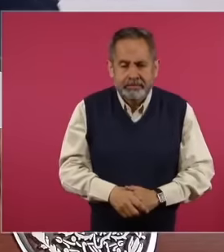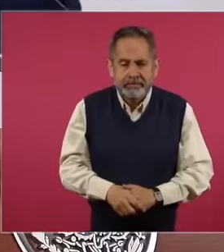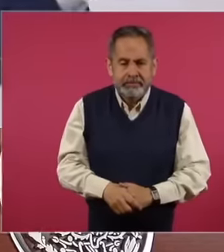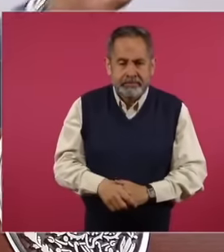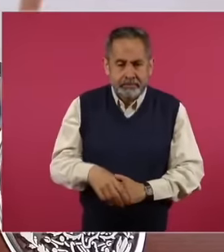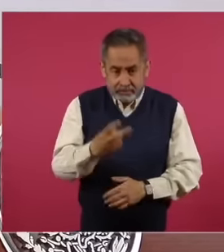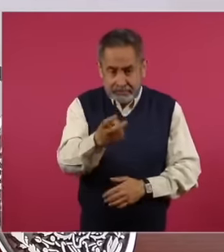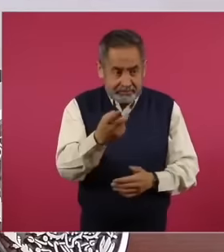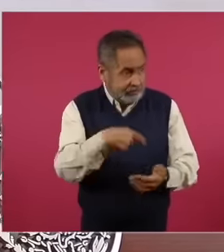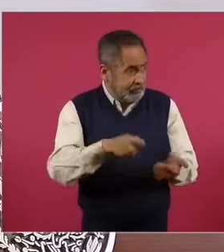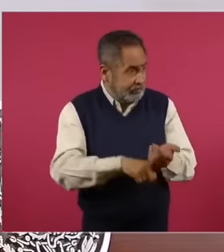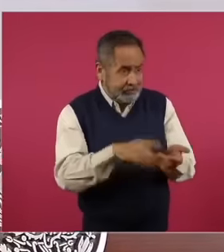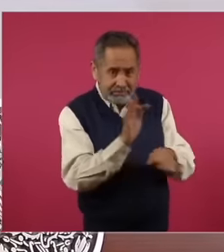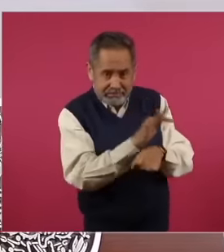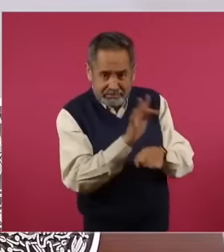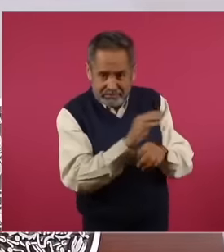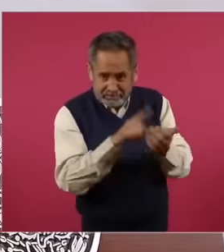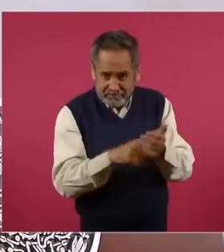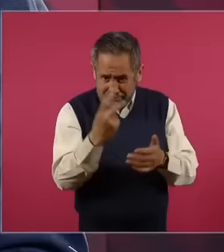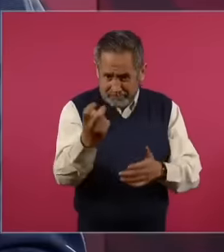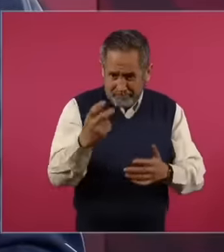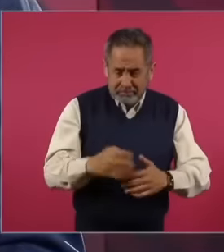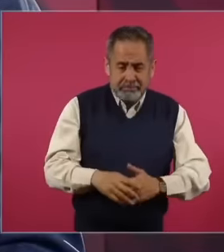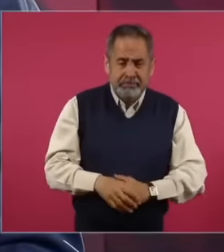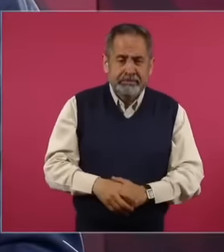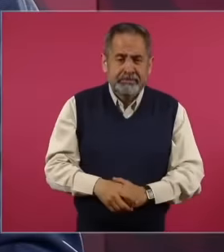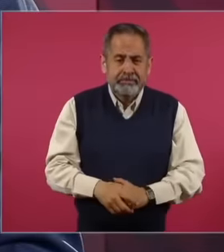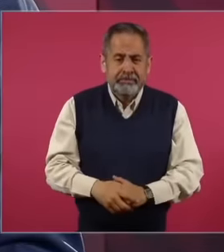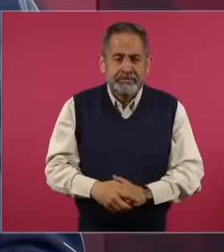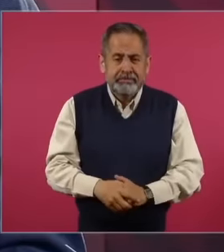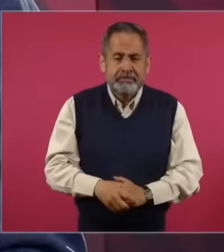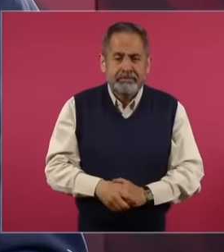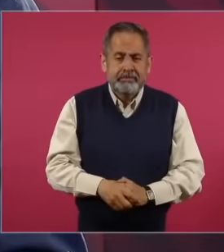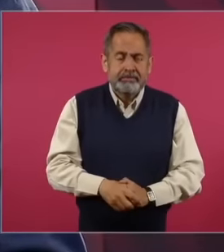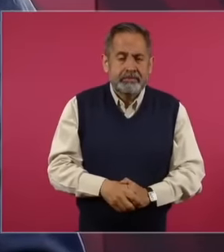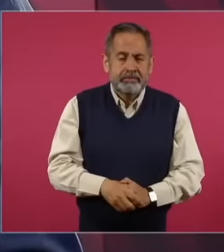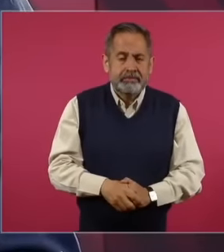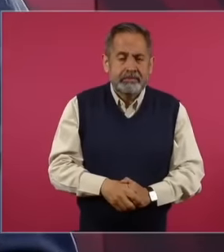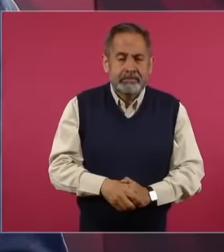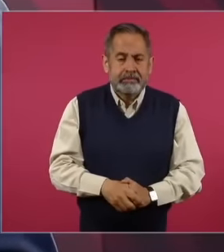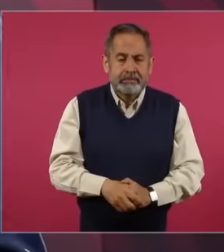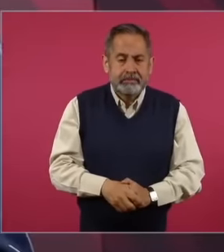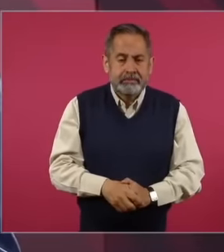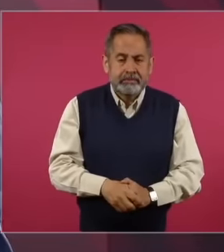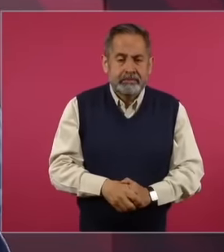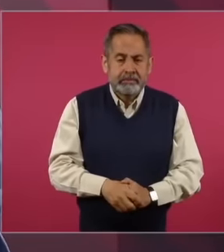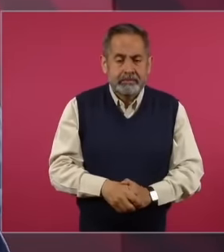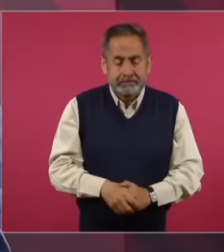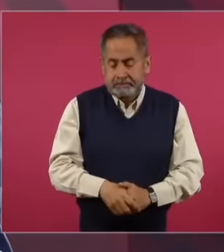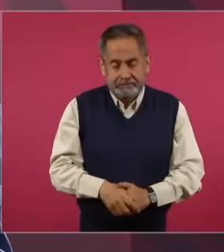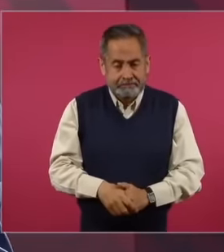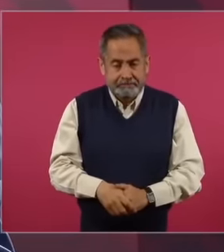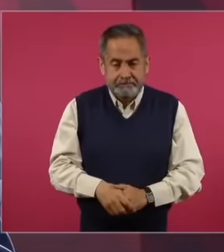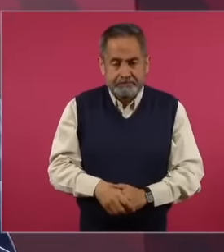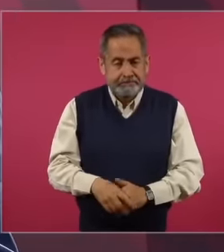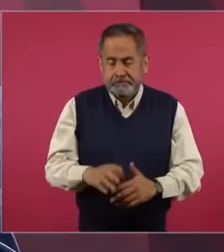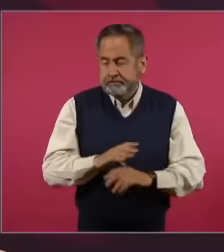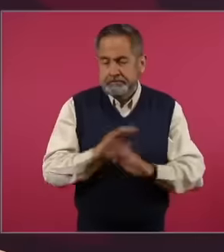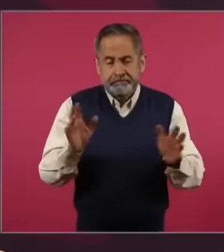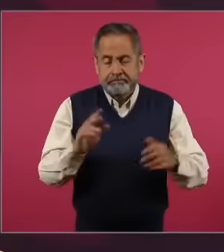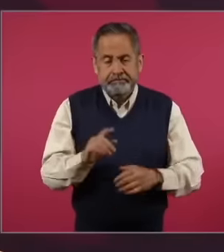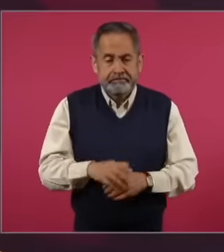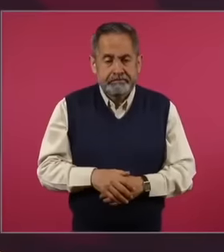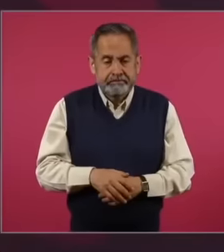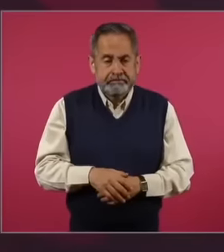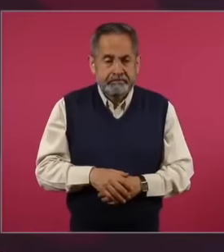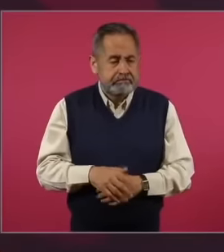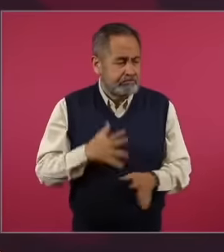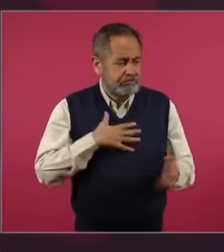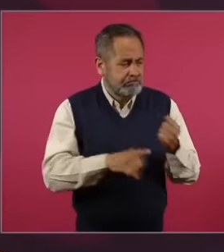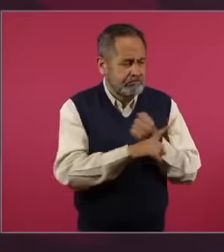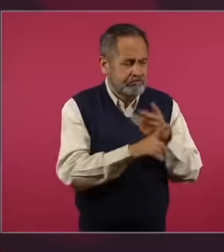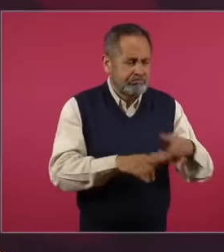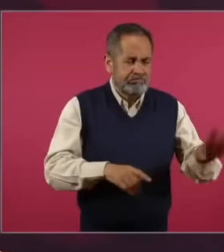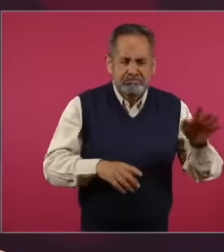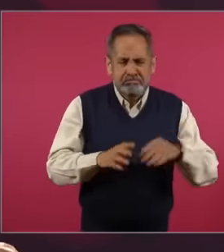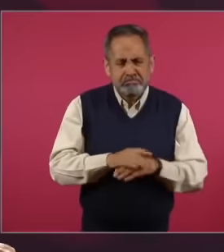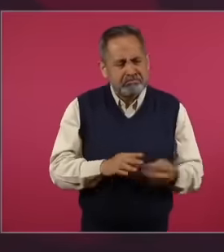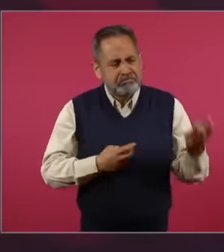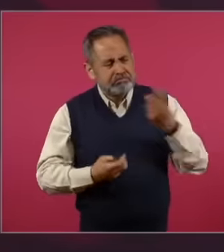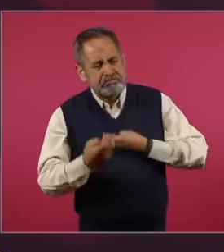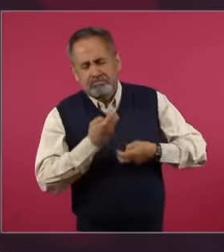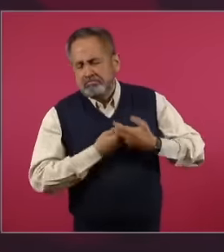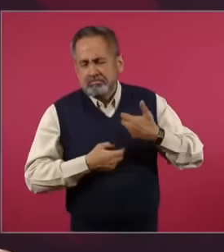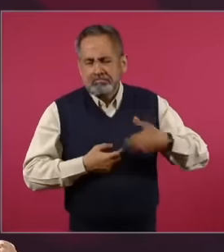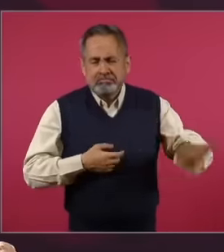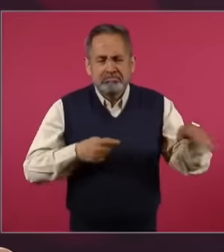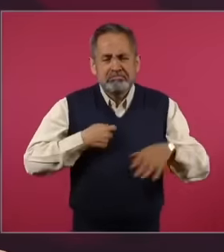defend and there is no problem we are used to